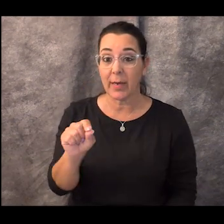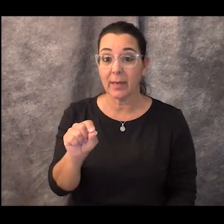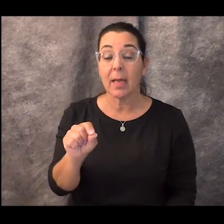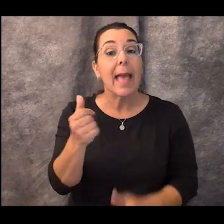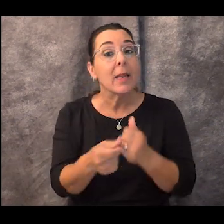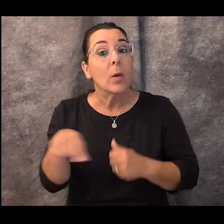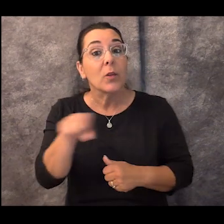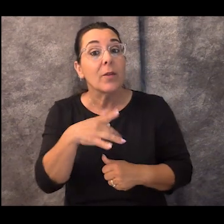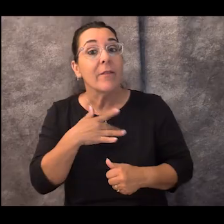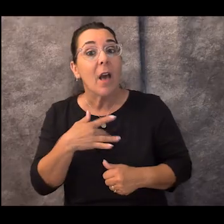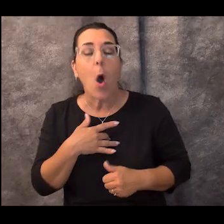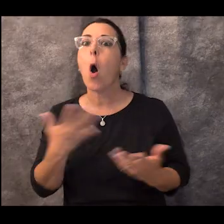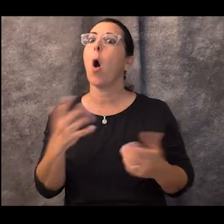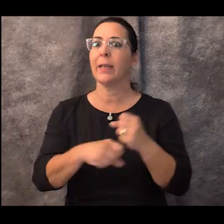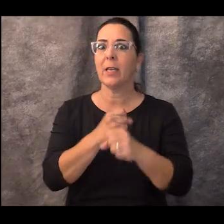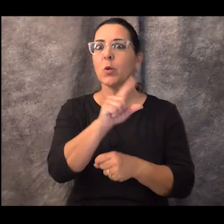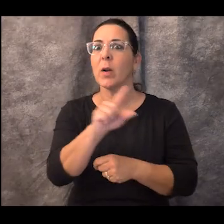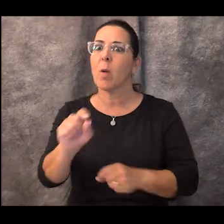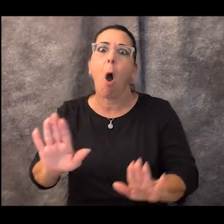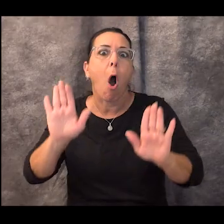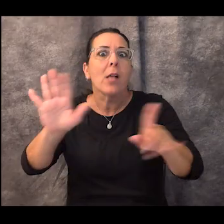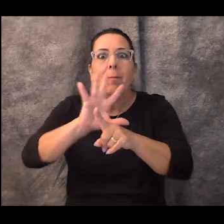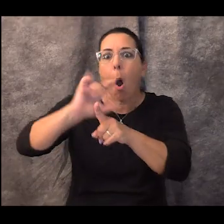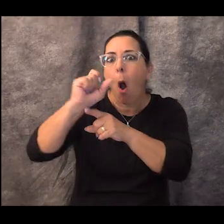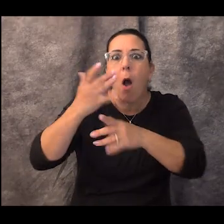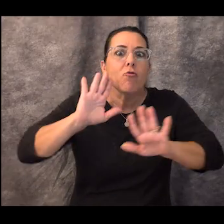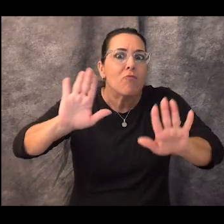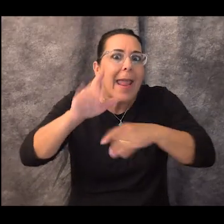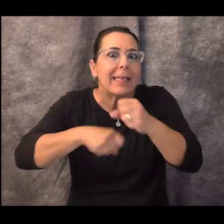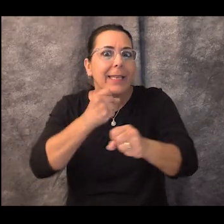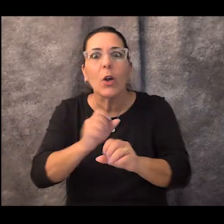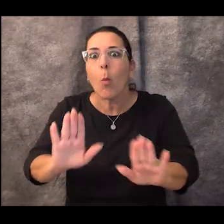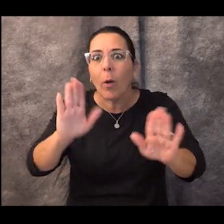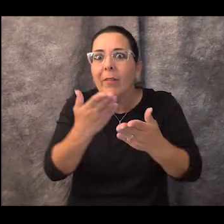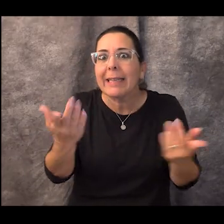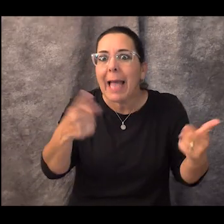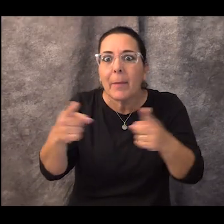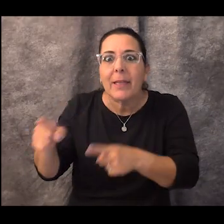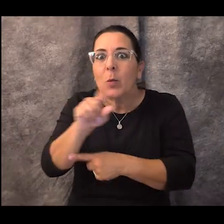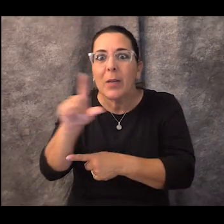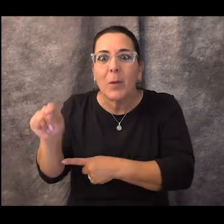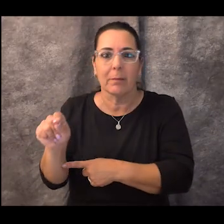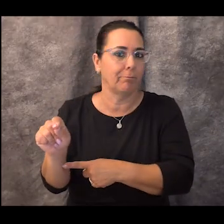That was an awesome year, right?" (Eric) Right, right. (Michelle) Great things happening in 2020, when I never left my house